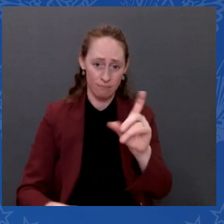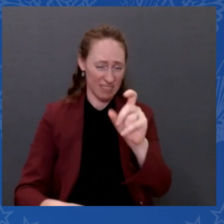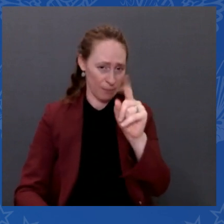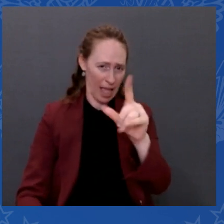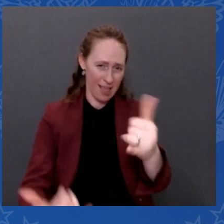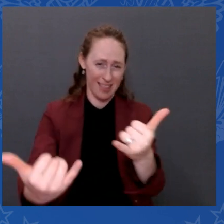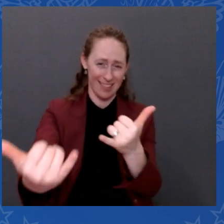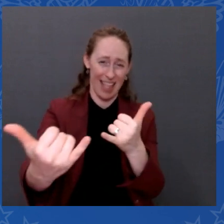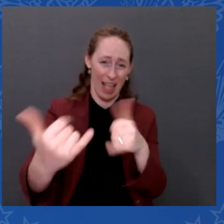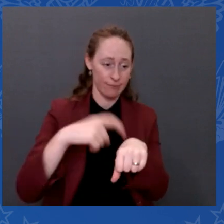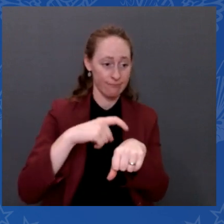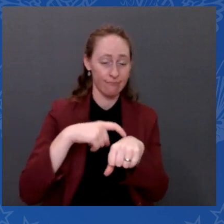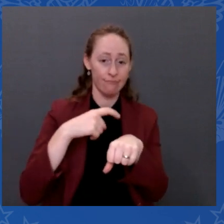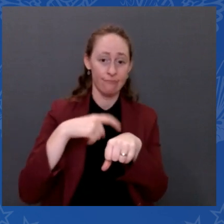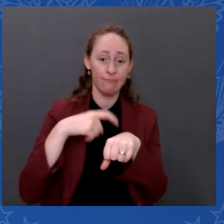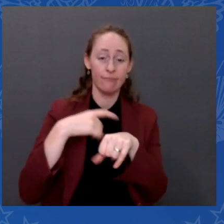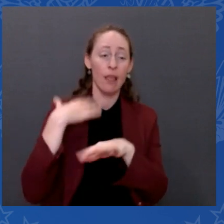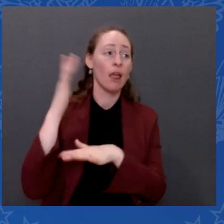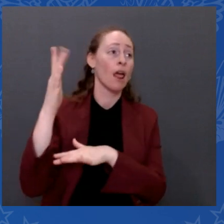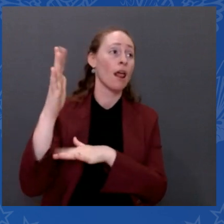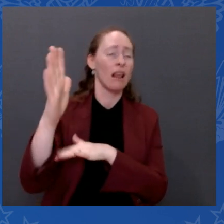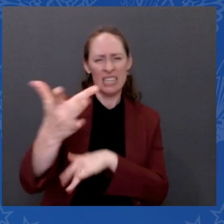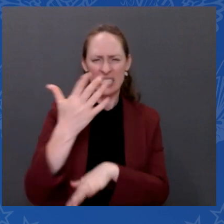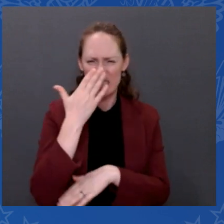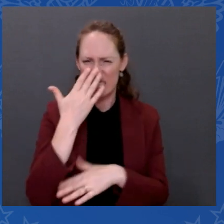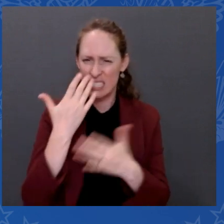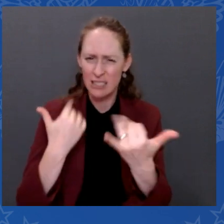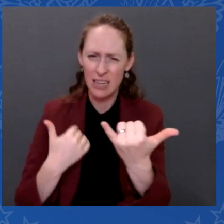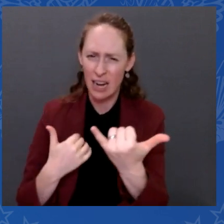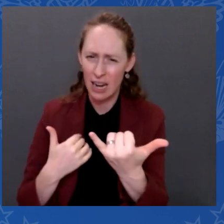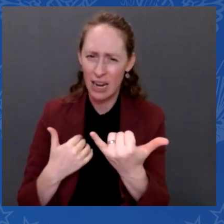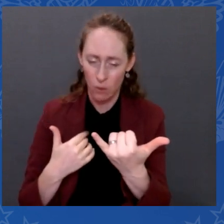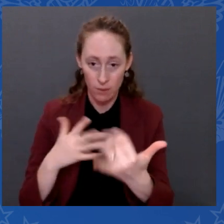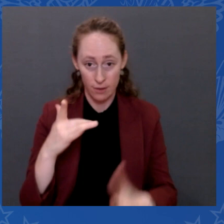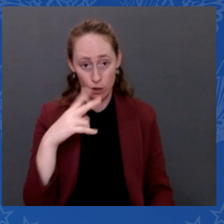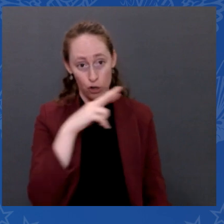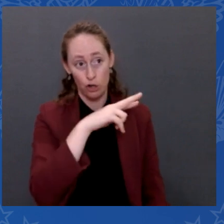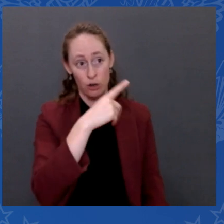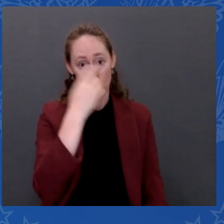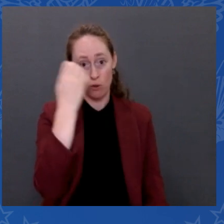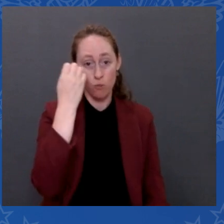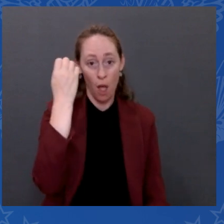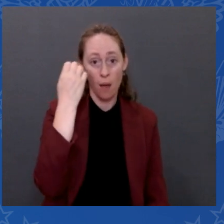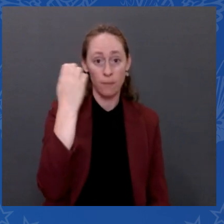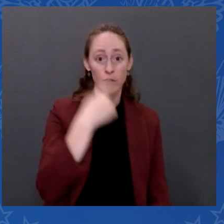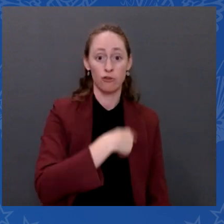We already see Europe and China and other places moving faster in battery electric and fuel cell electric technologies,